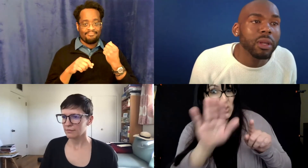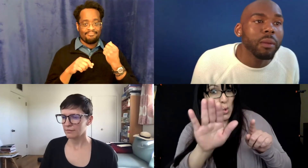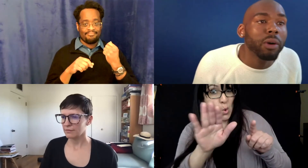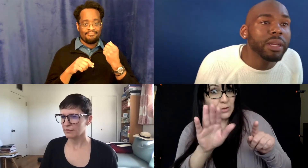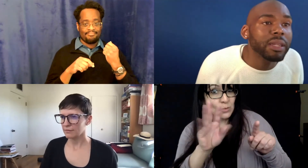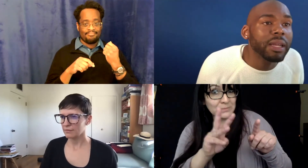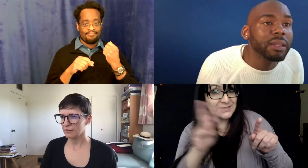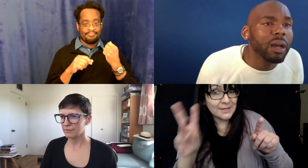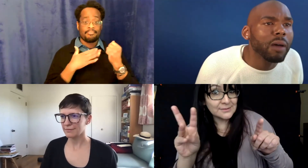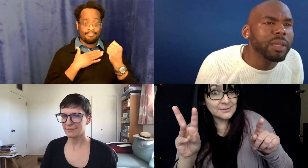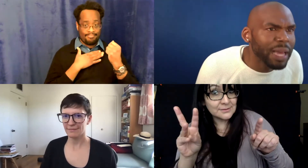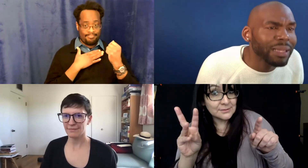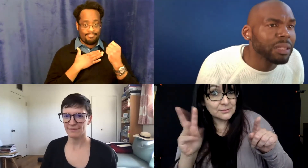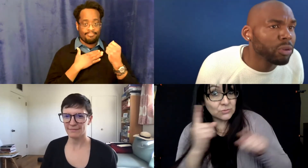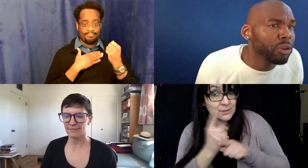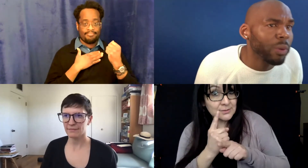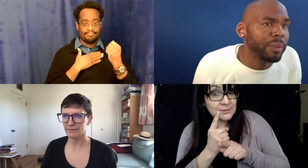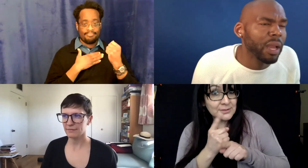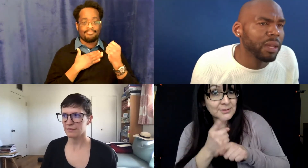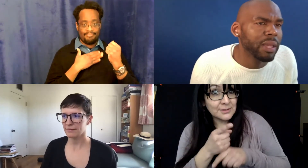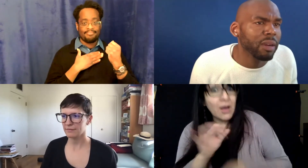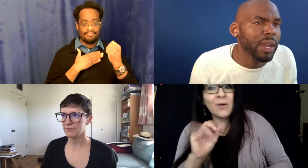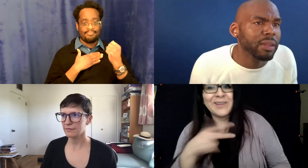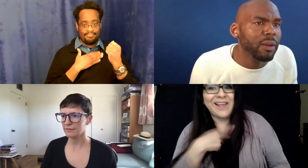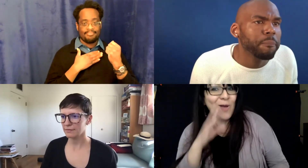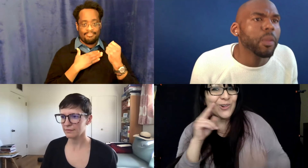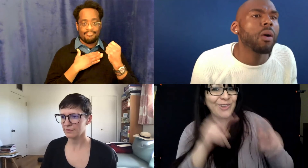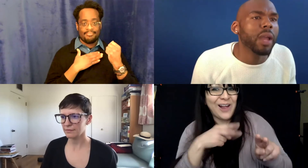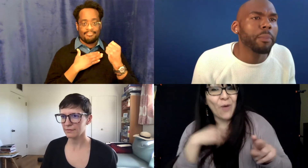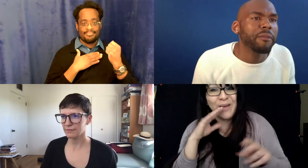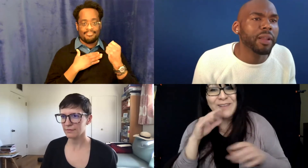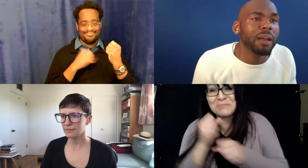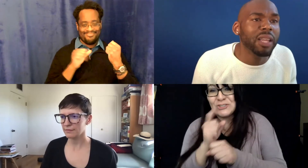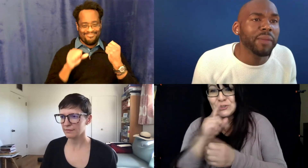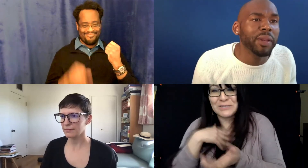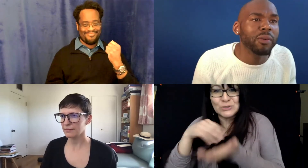maria says um that is on your website is that correct okay perfect i'll definitely look on that